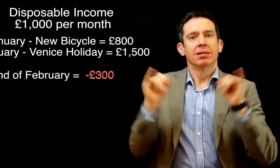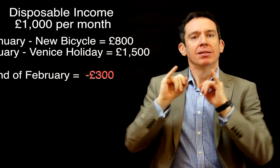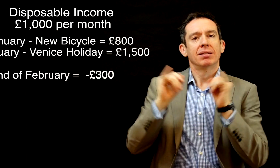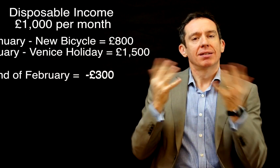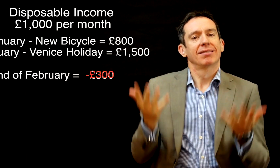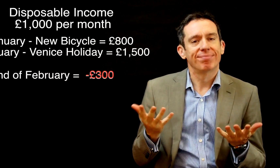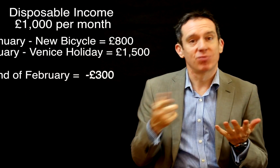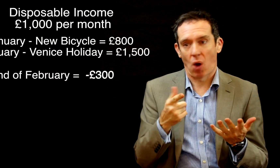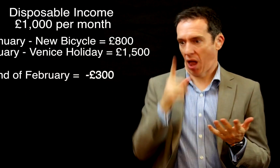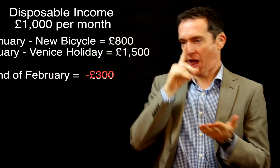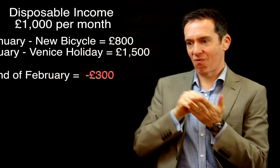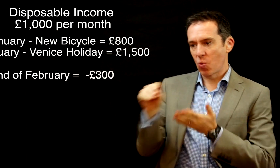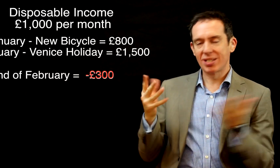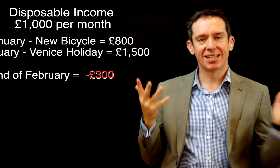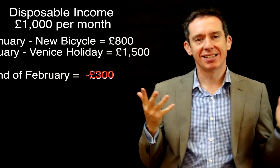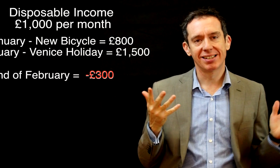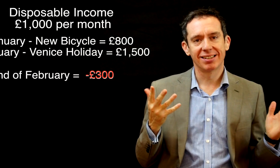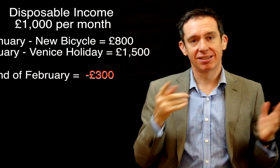It’s minus, you can’t afford it